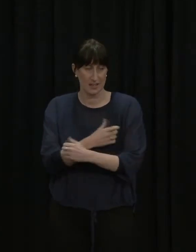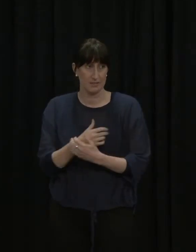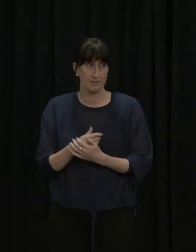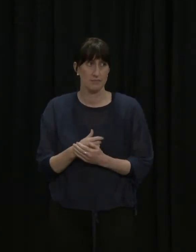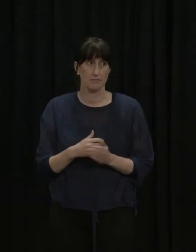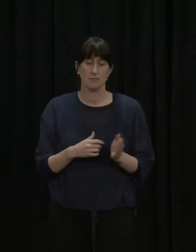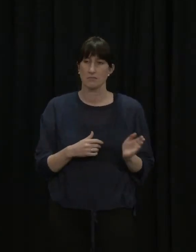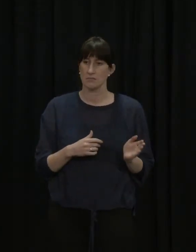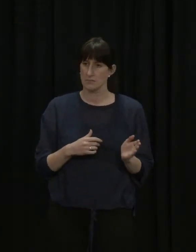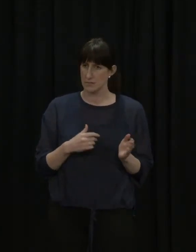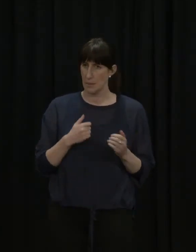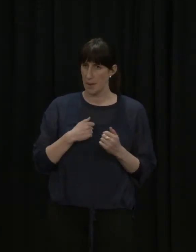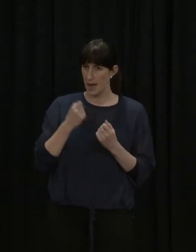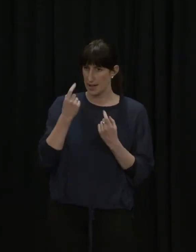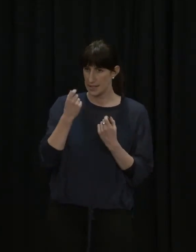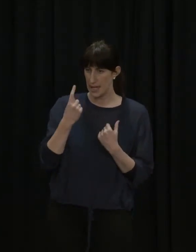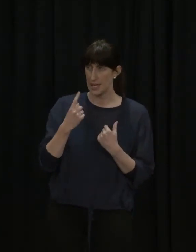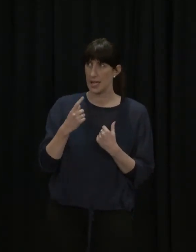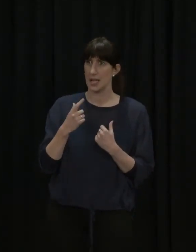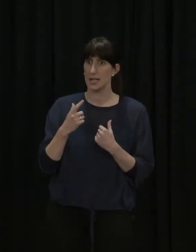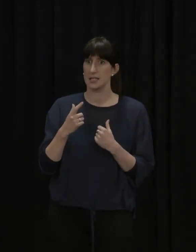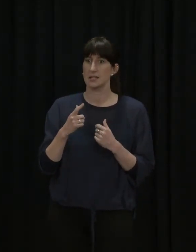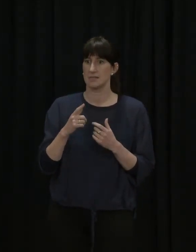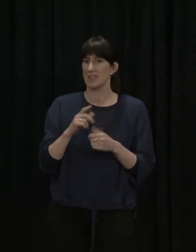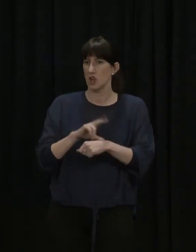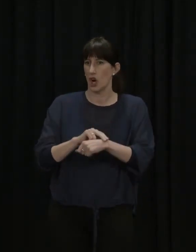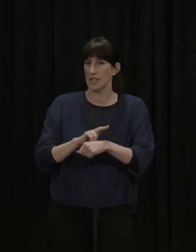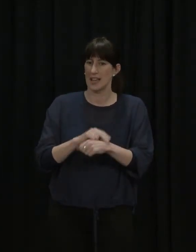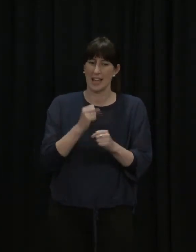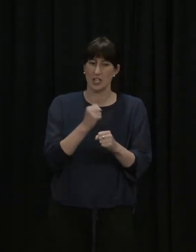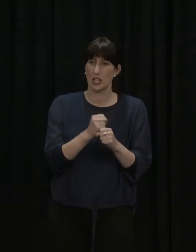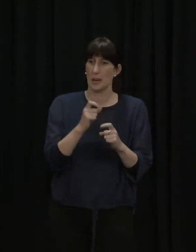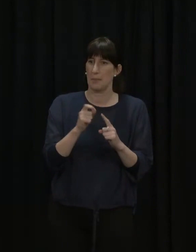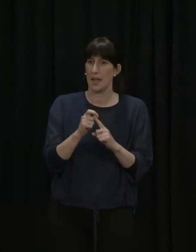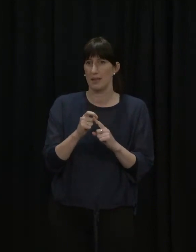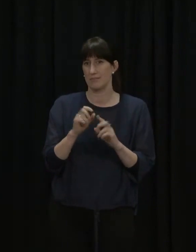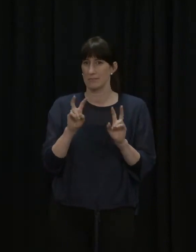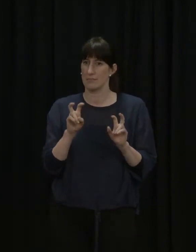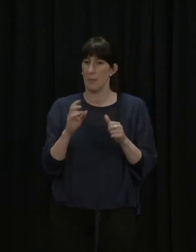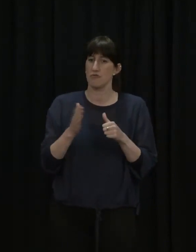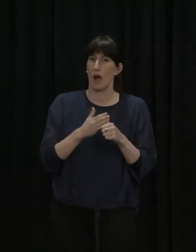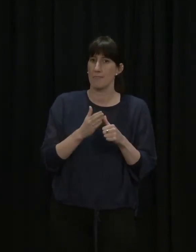practices to get their 3rd dose? My understanding is it is